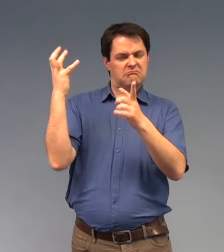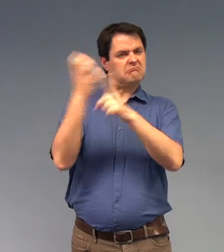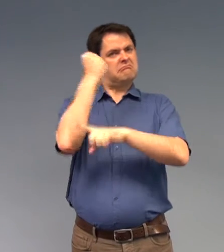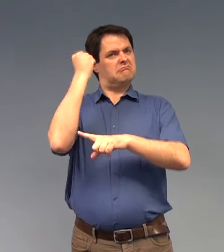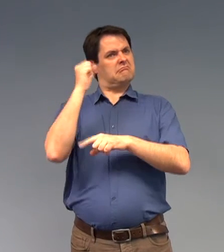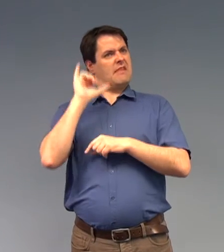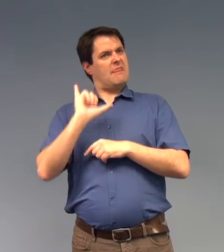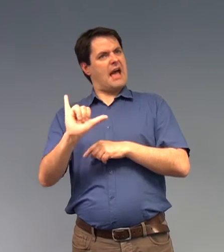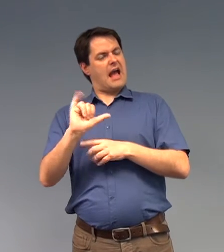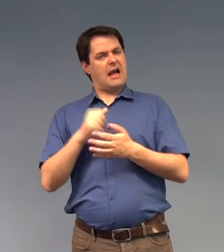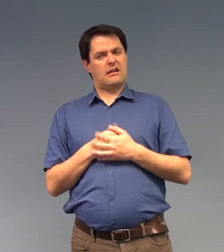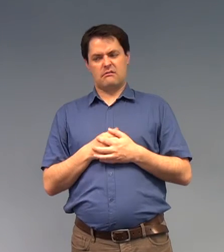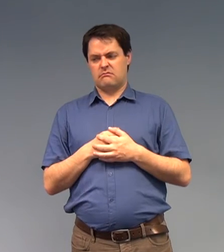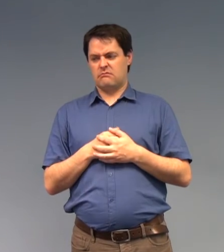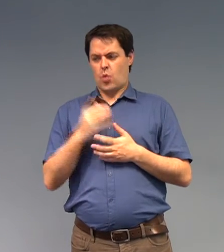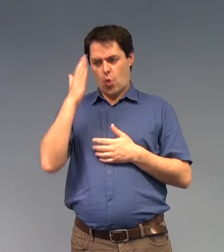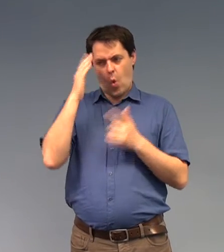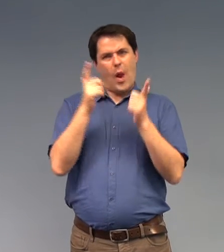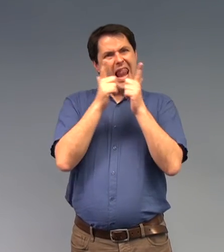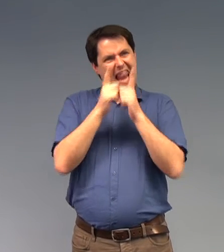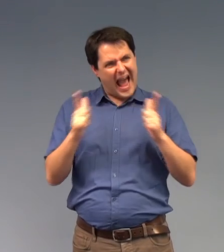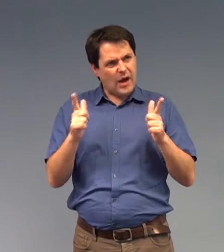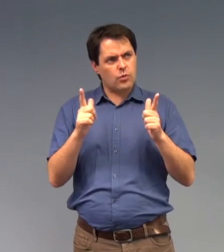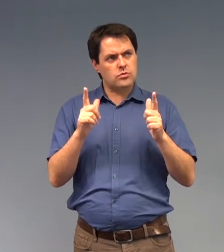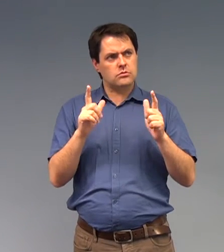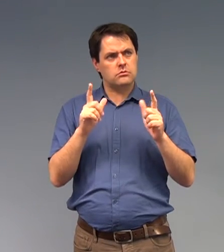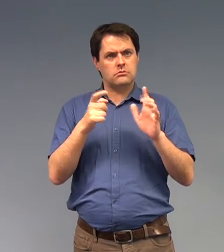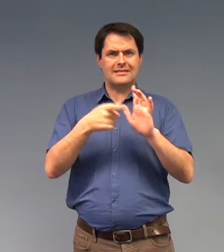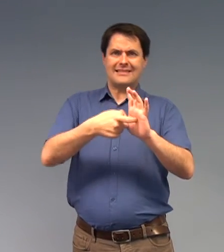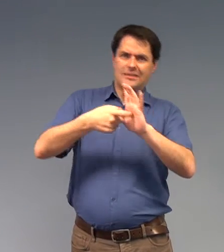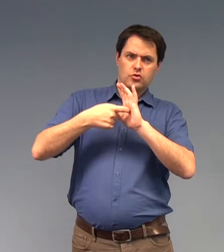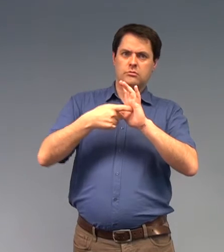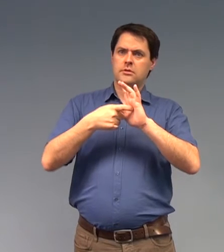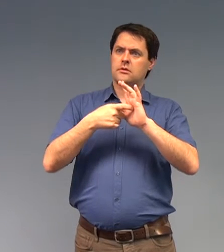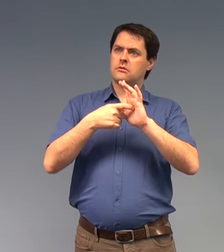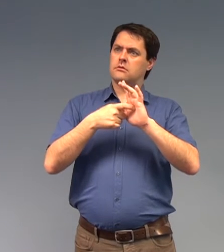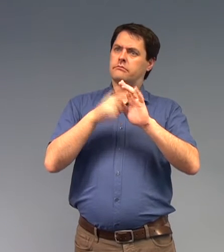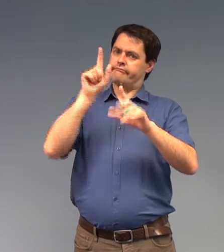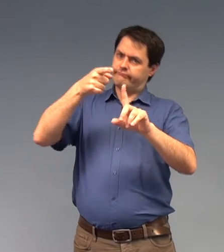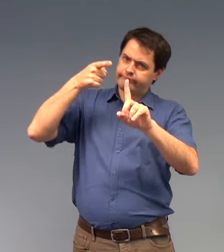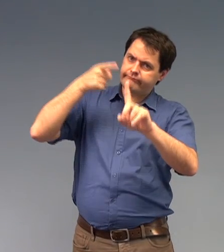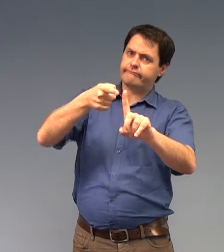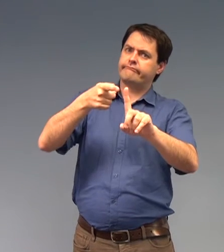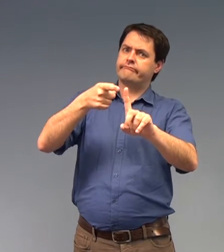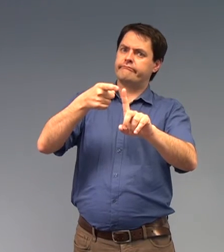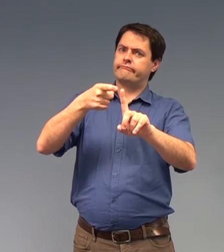How is it that they automatically recover meaning?